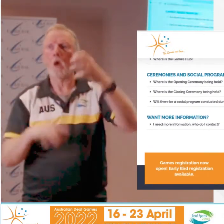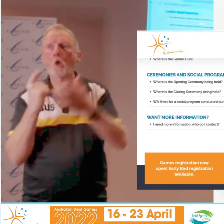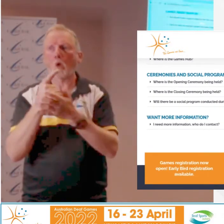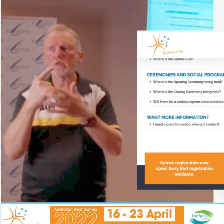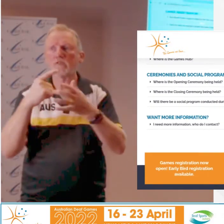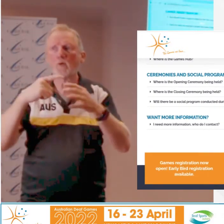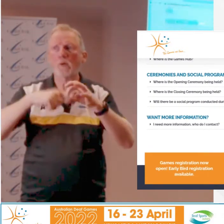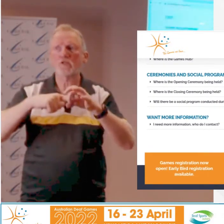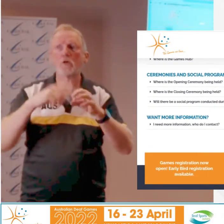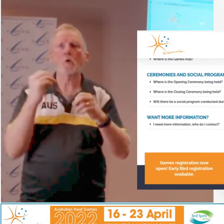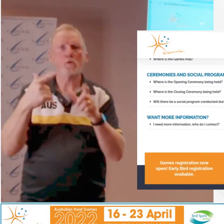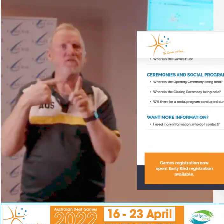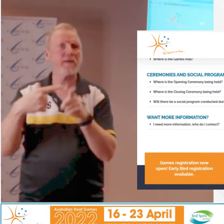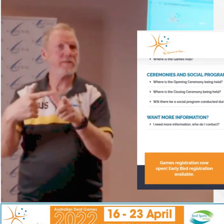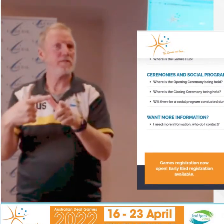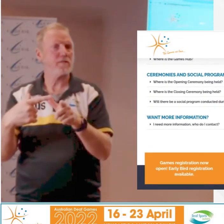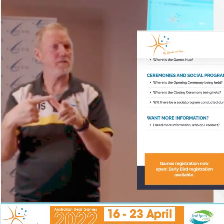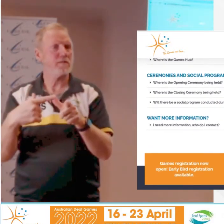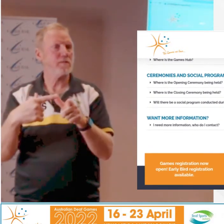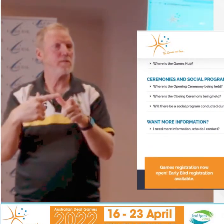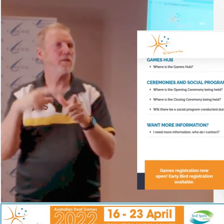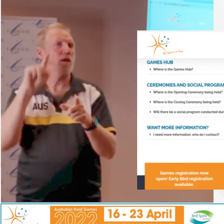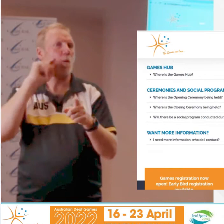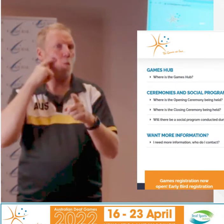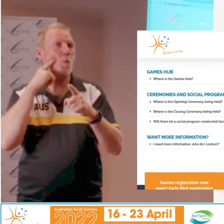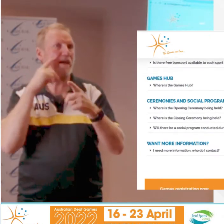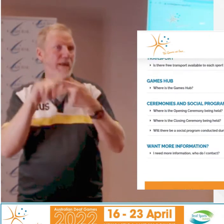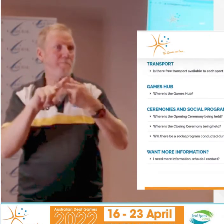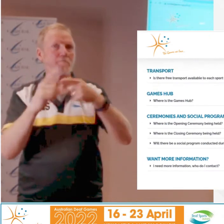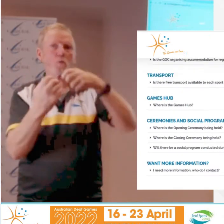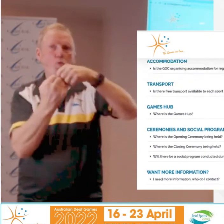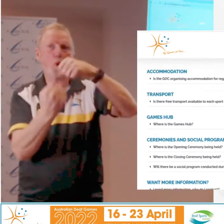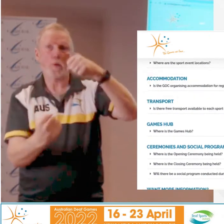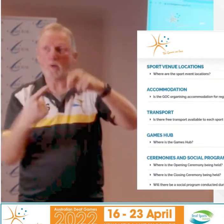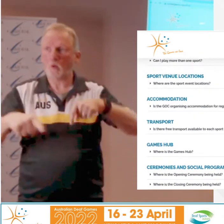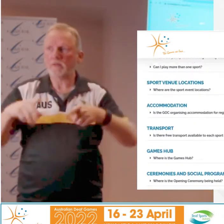long list of questions and we've got the answers already on the website